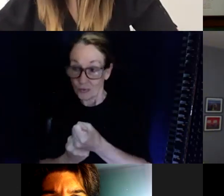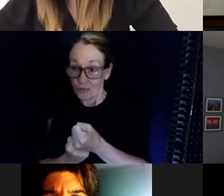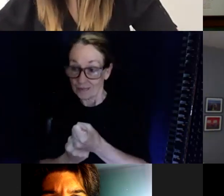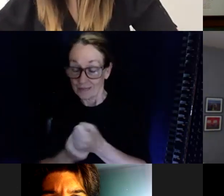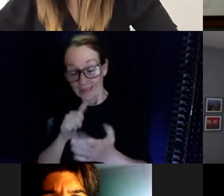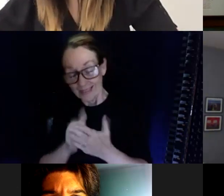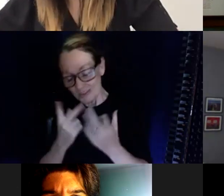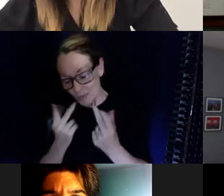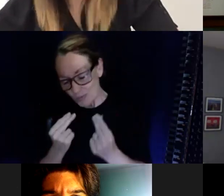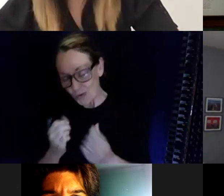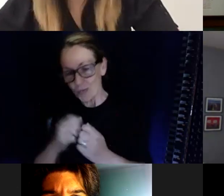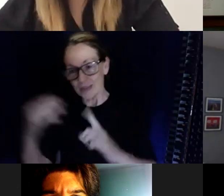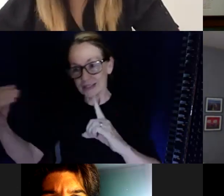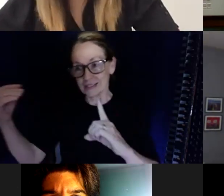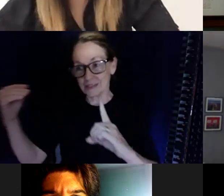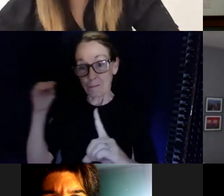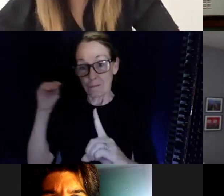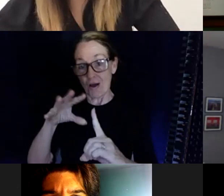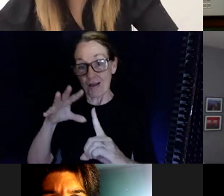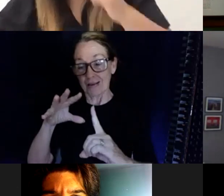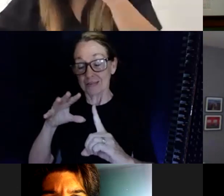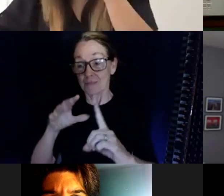ABDOMEN HOW WE CAN PROVIDE MORE WHOLISTIC APPROACHES TO HEALTHCARE AND SUPPORT.